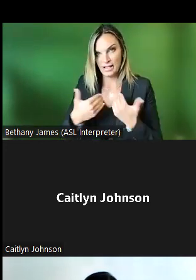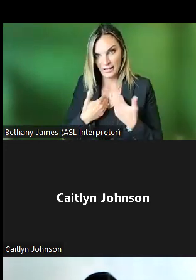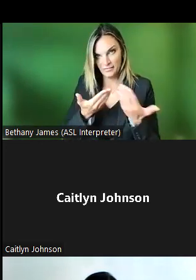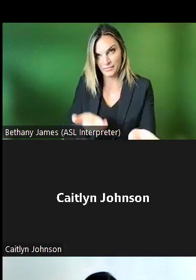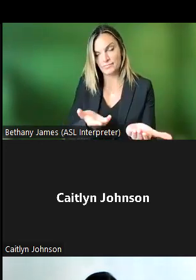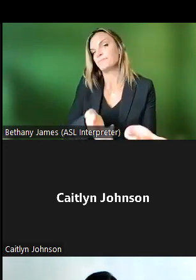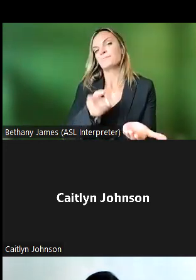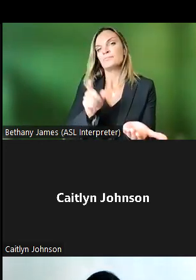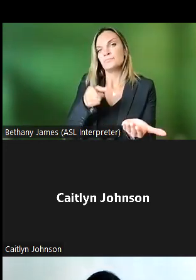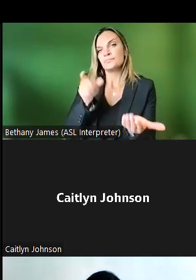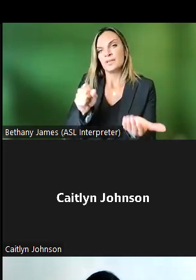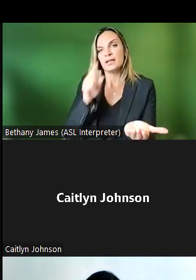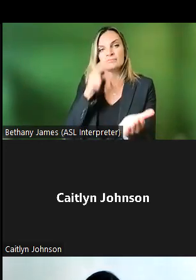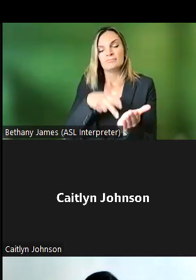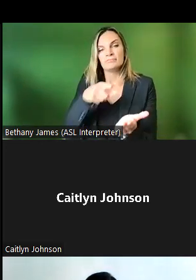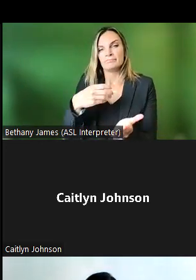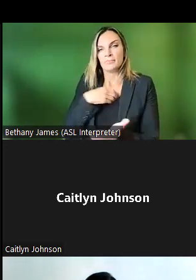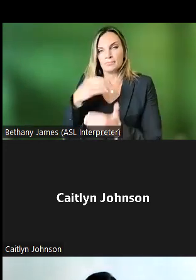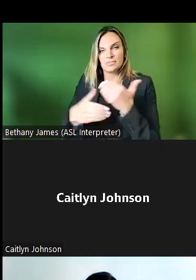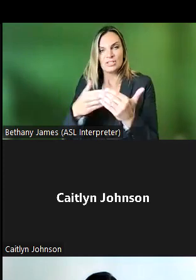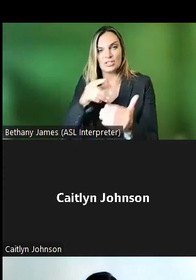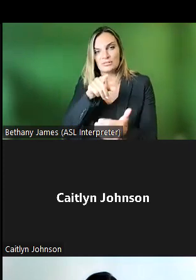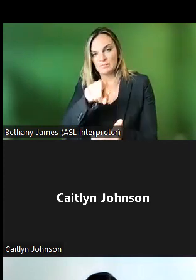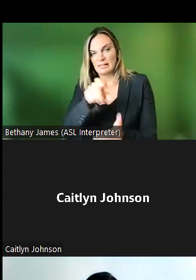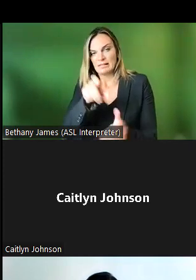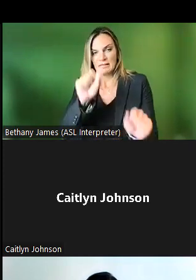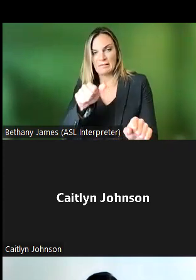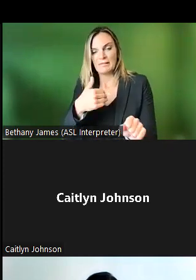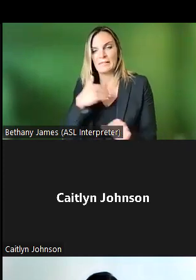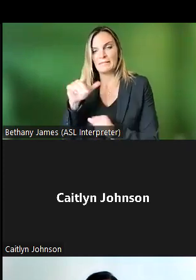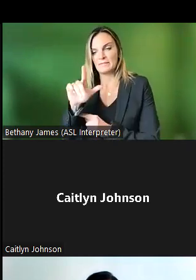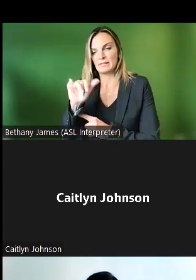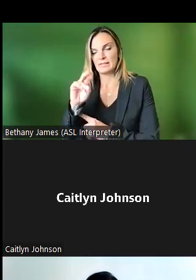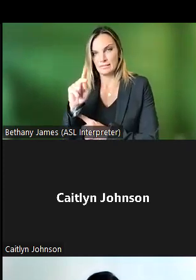links to get to that complaint procedure, and also there is a link to all of the ADA